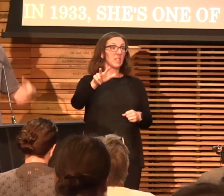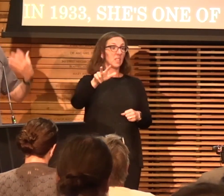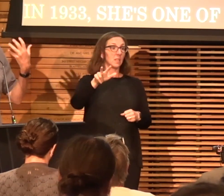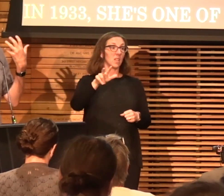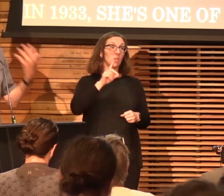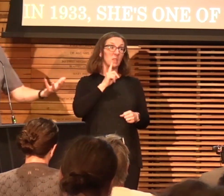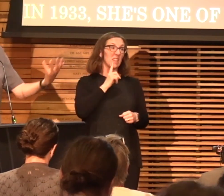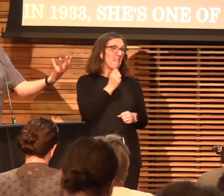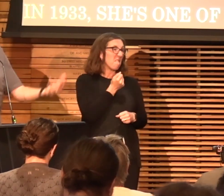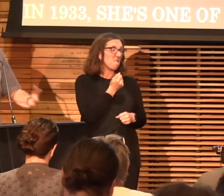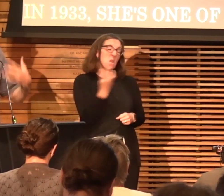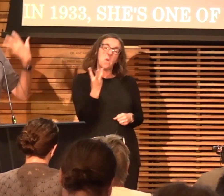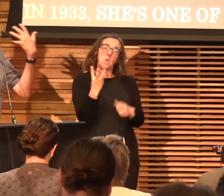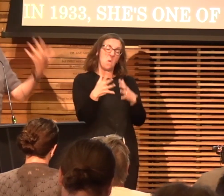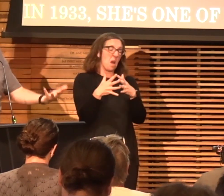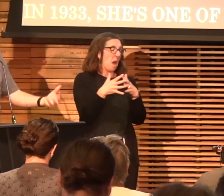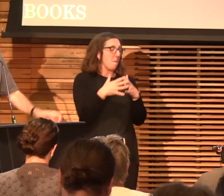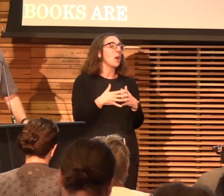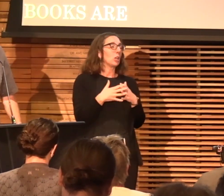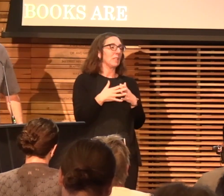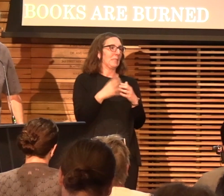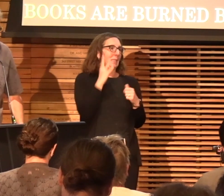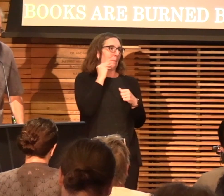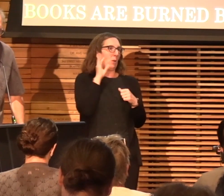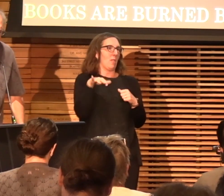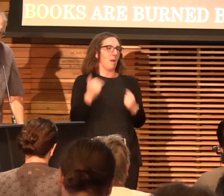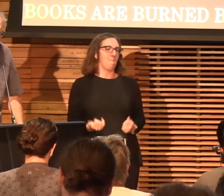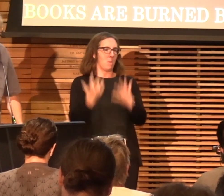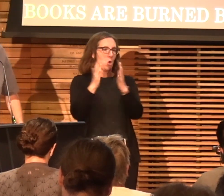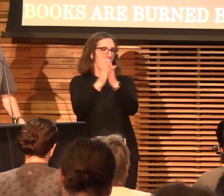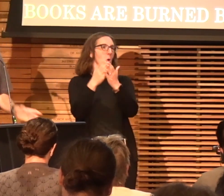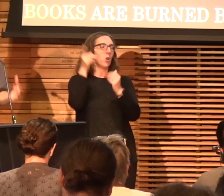whose books're burned by by the Nazis in the original book burnings.